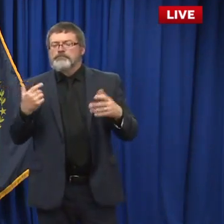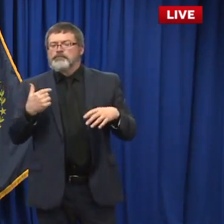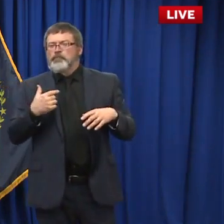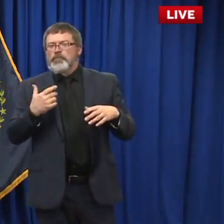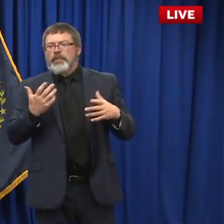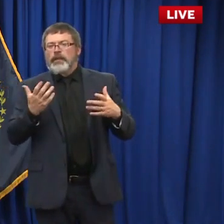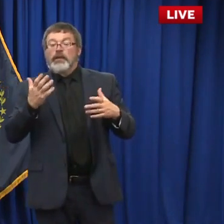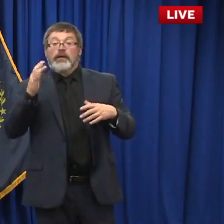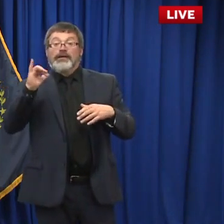YEAH.